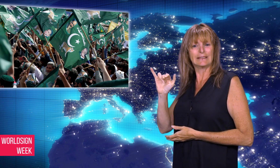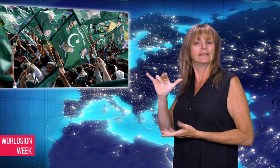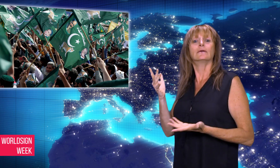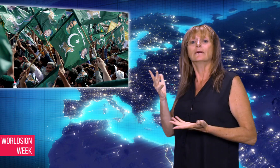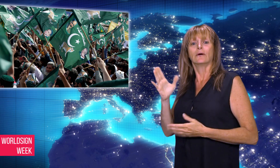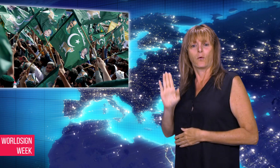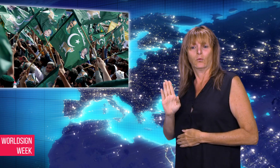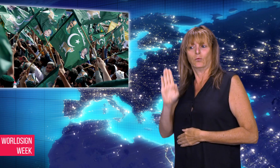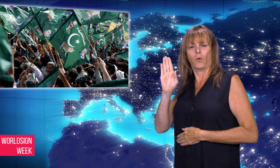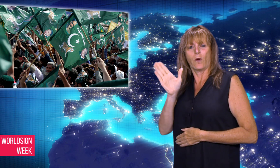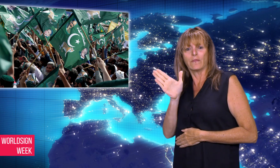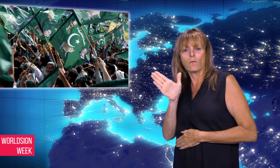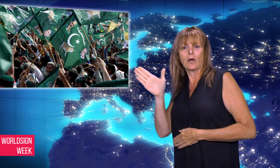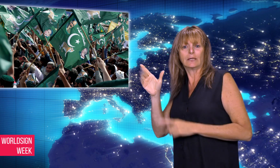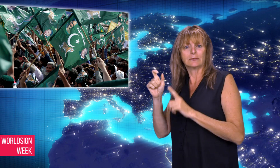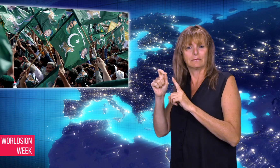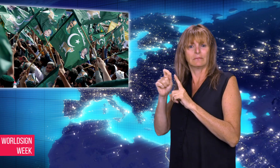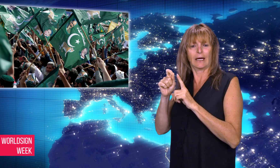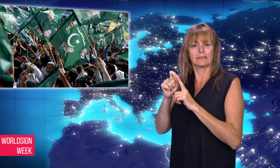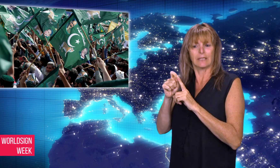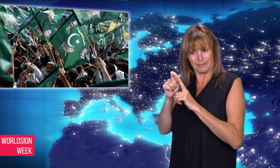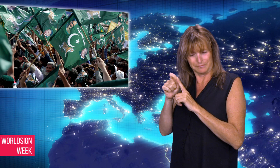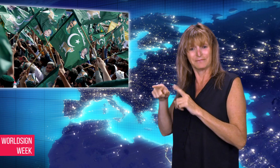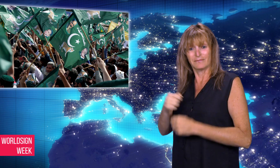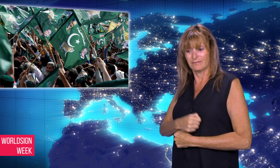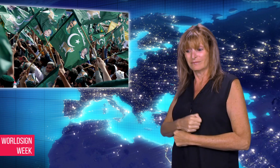vote,” but believes the people of